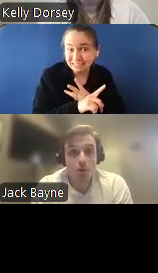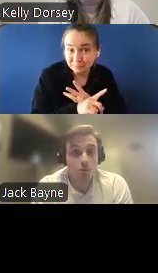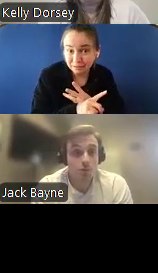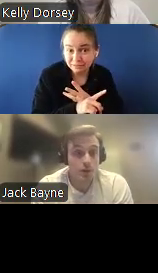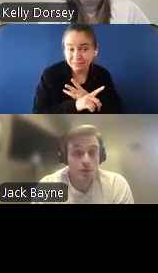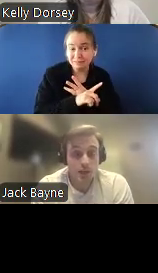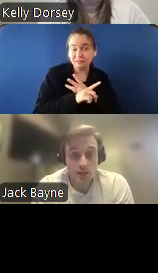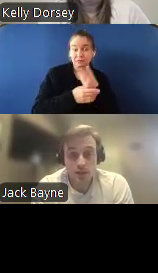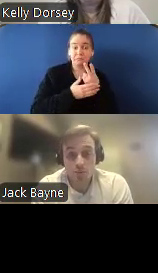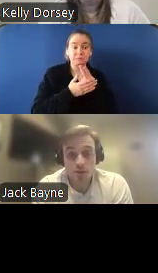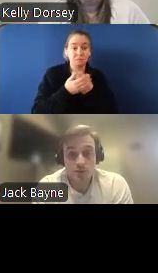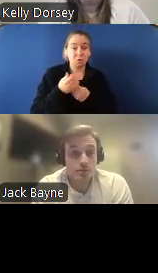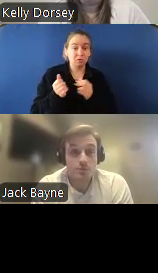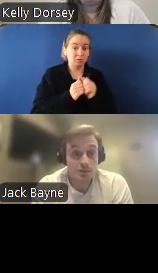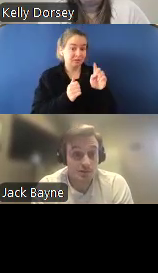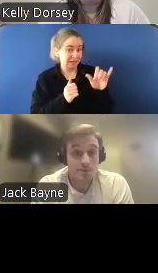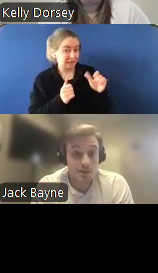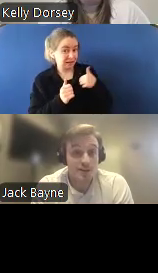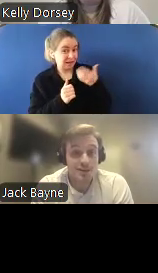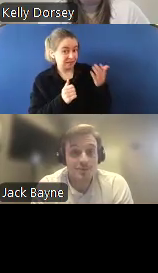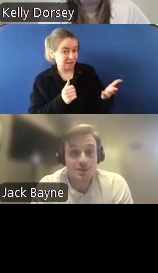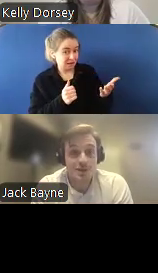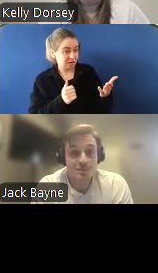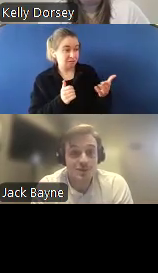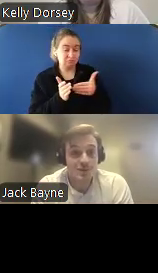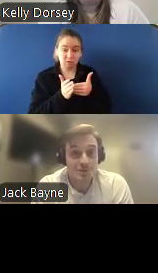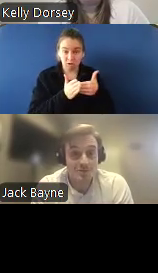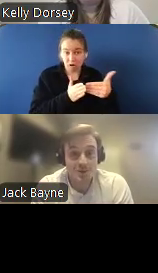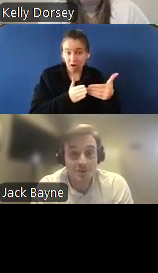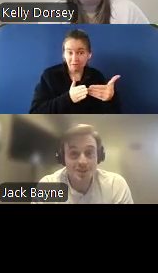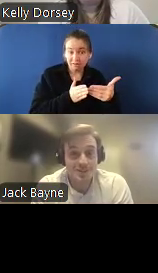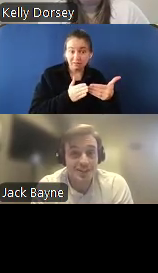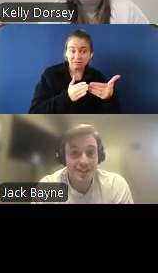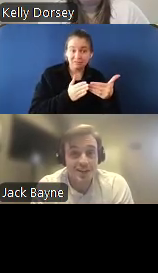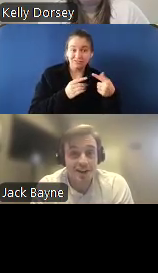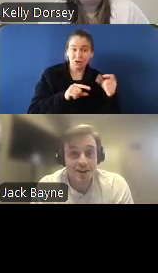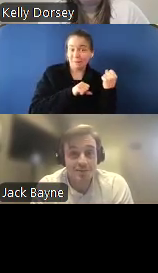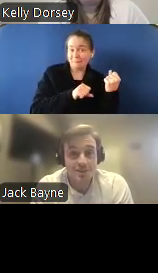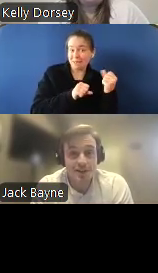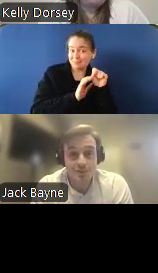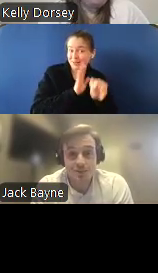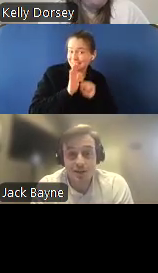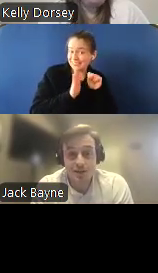both with Kelly and I present. A lot of times during the baseball season, Kelly was there